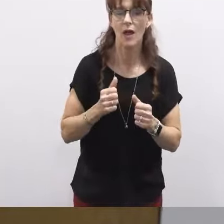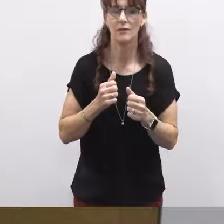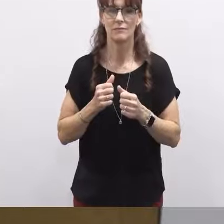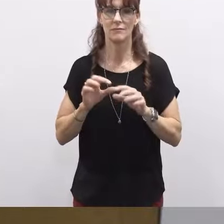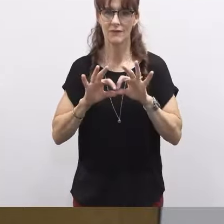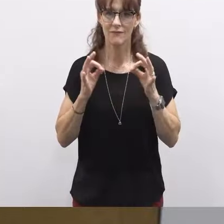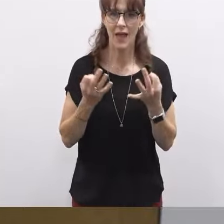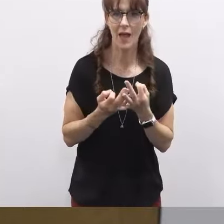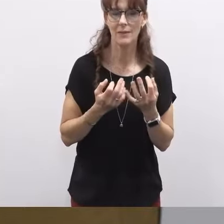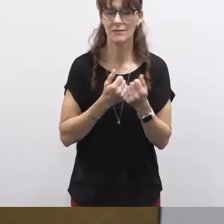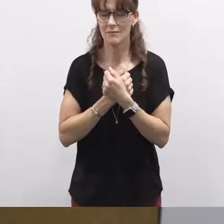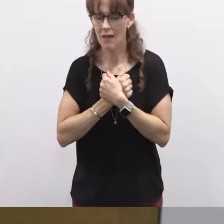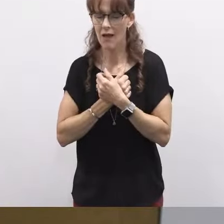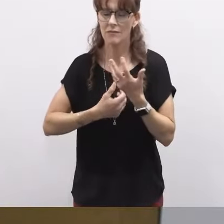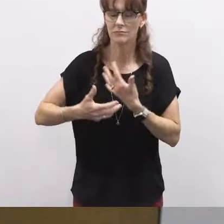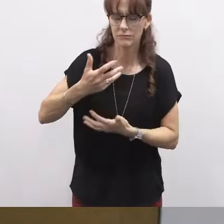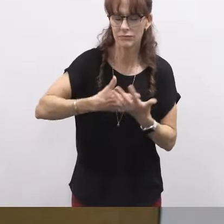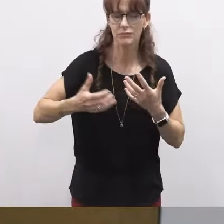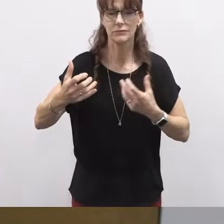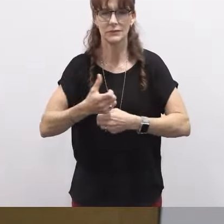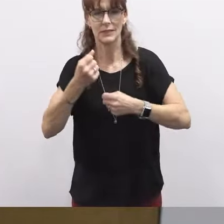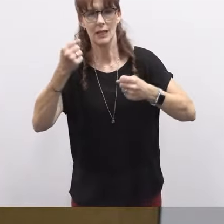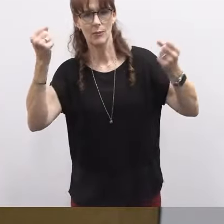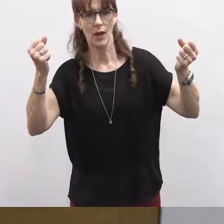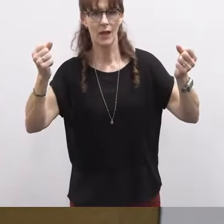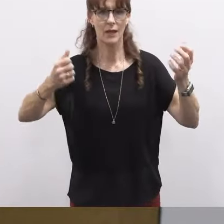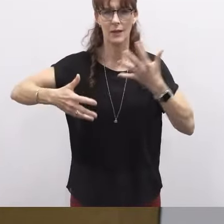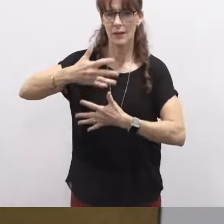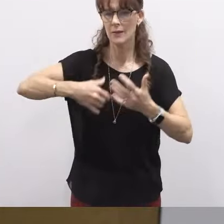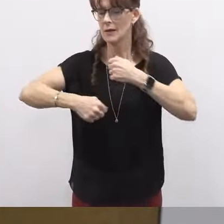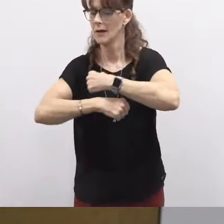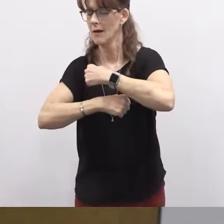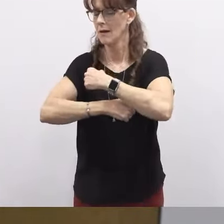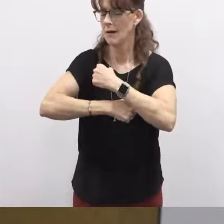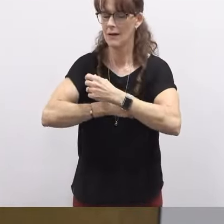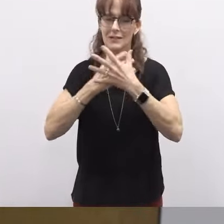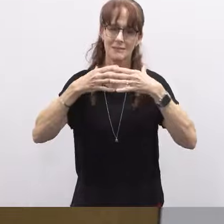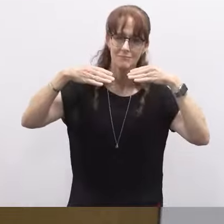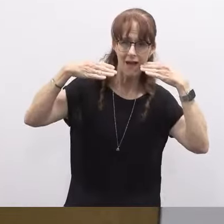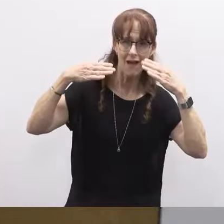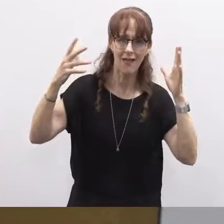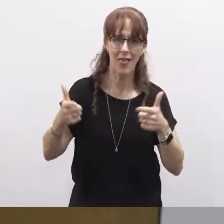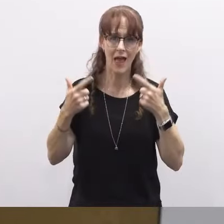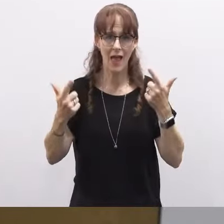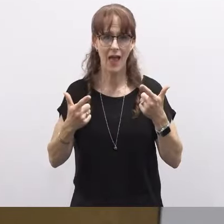and wanting to fellowship and celebrate and hug and smile and laugh with family.